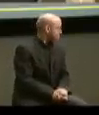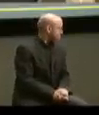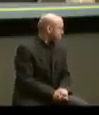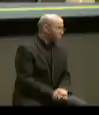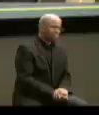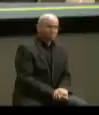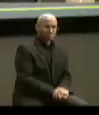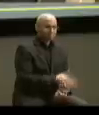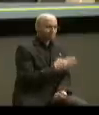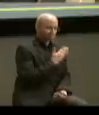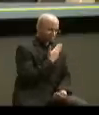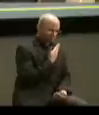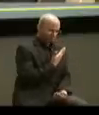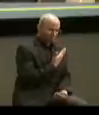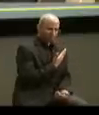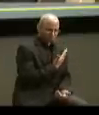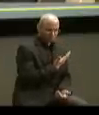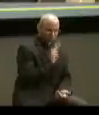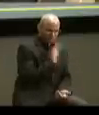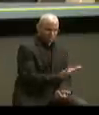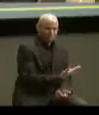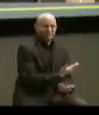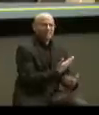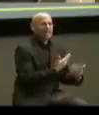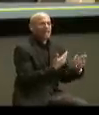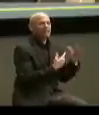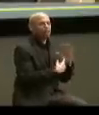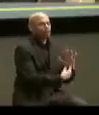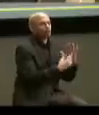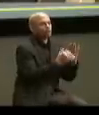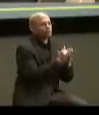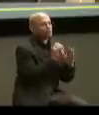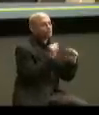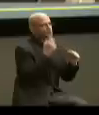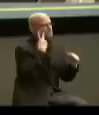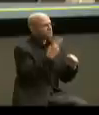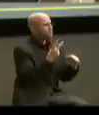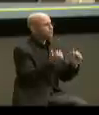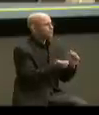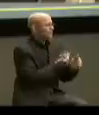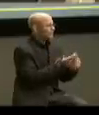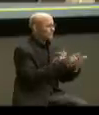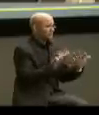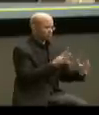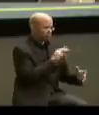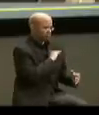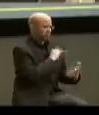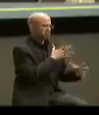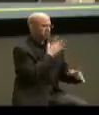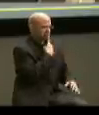WELL SAID. IT GOES TO SHOW THAT YOU CAN SEE FROM EVERYTHING THAT MICHELLE